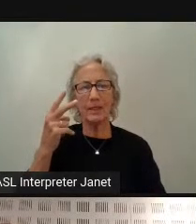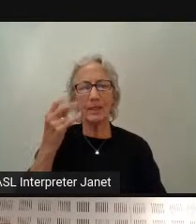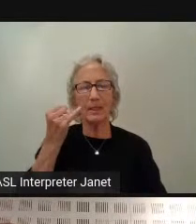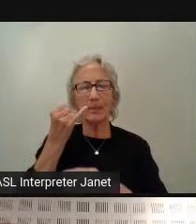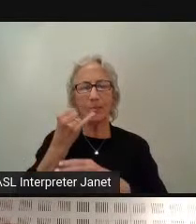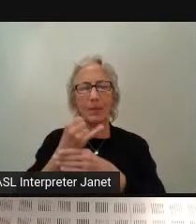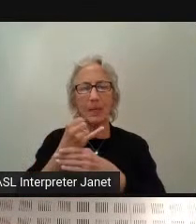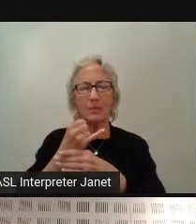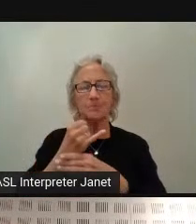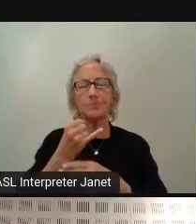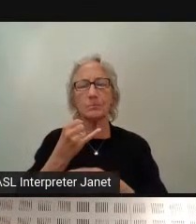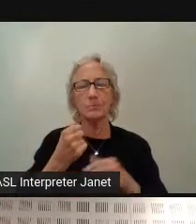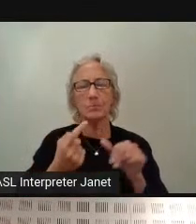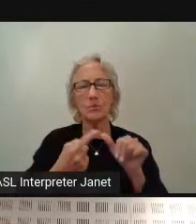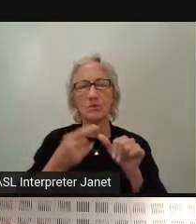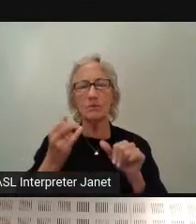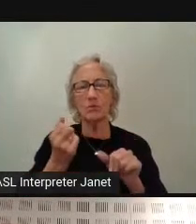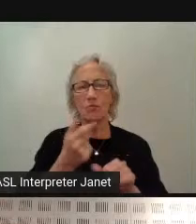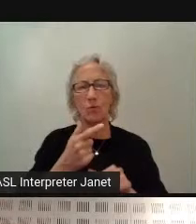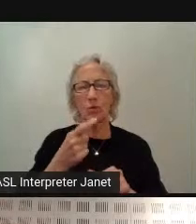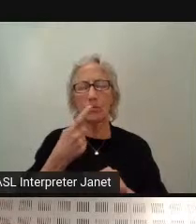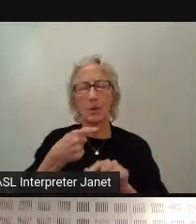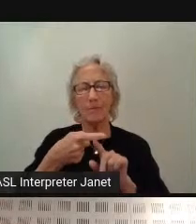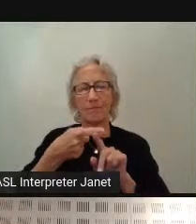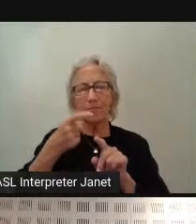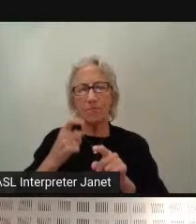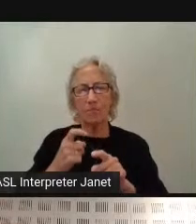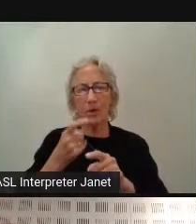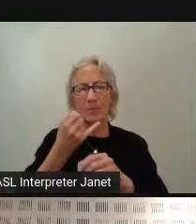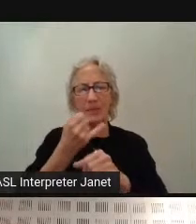webpage for the institute for the blind and visually impaired.